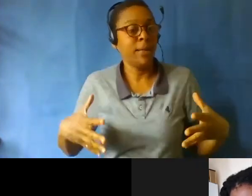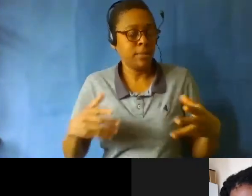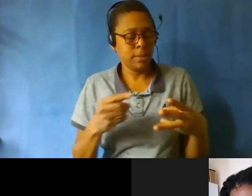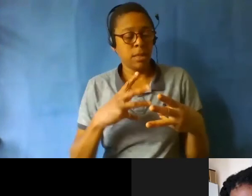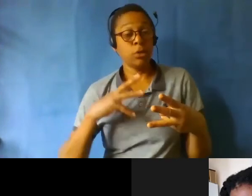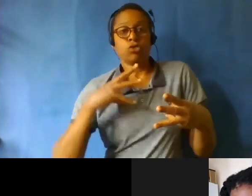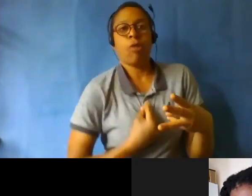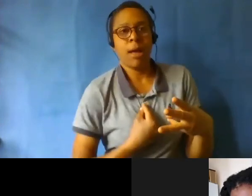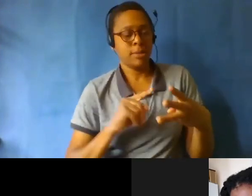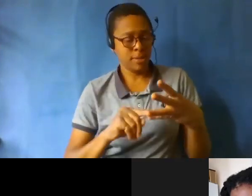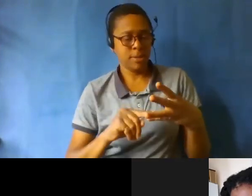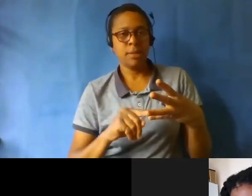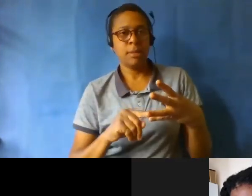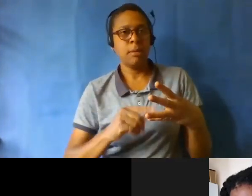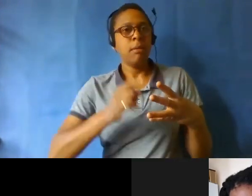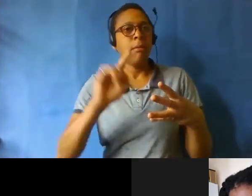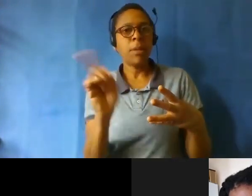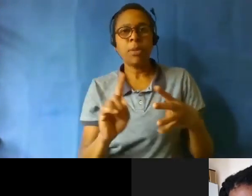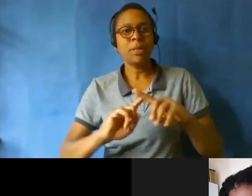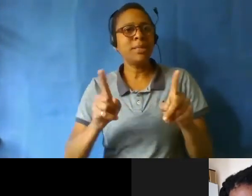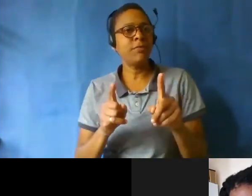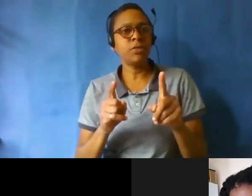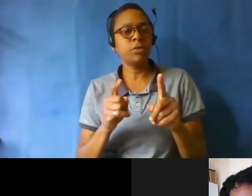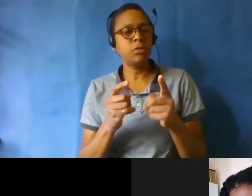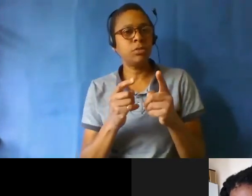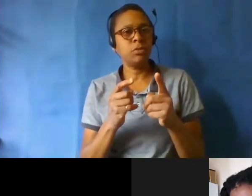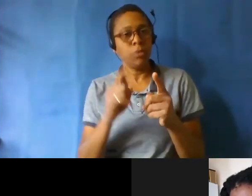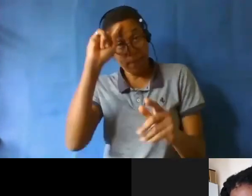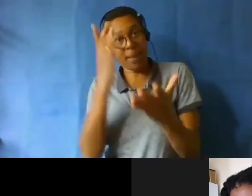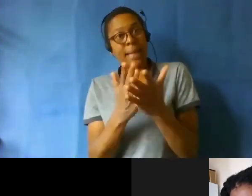have different religious views to us or no religious views whatsoever and it's